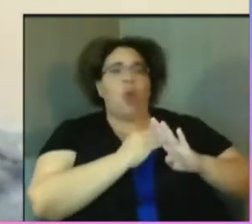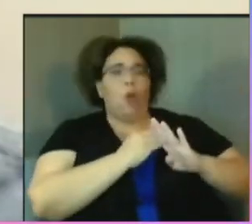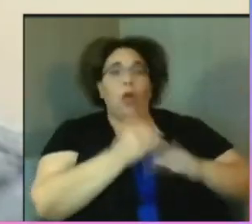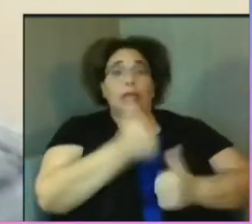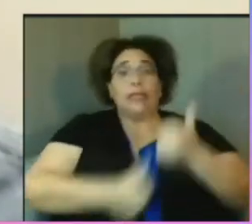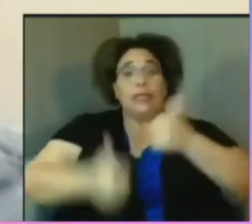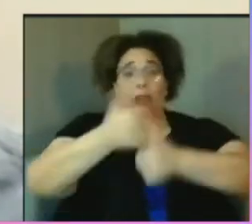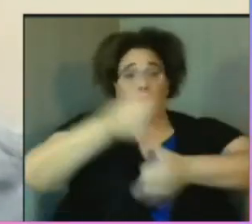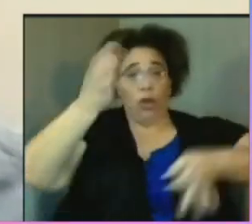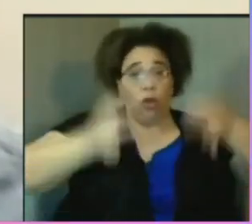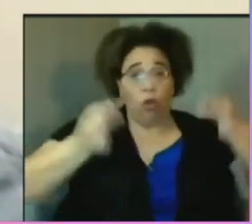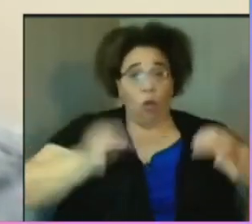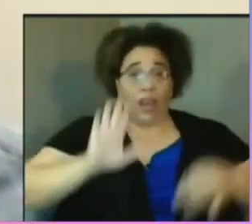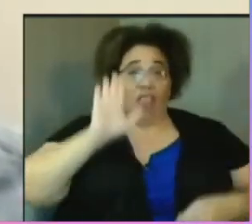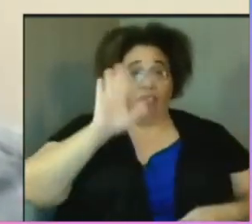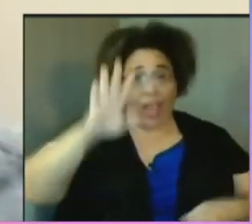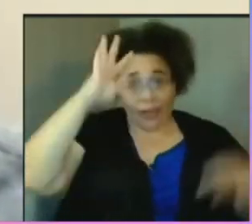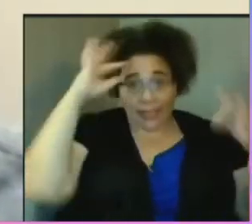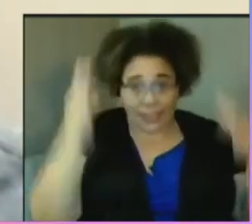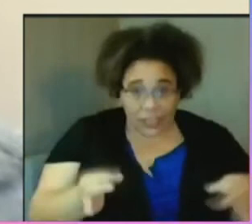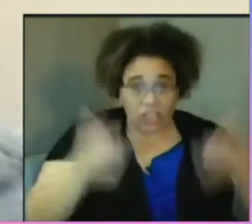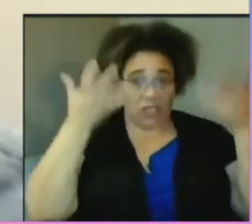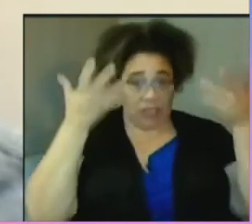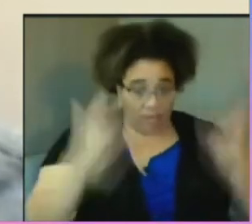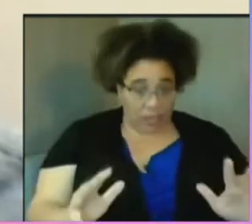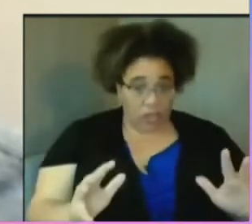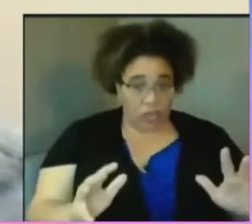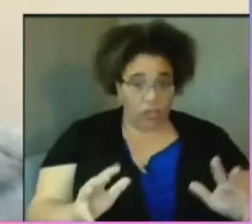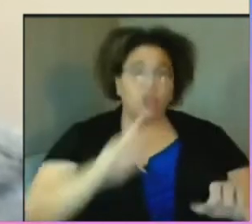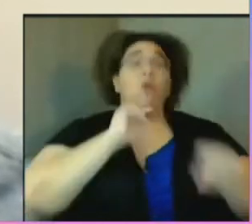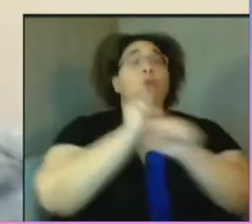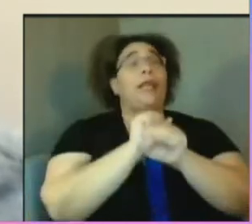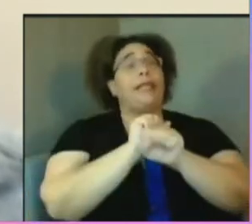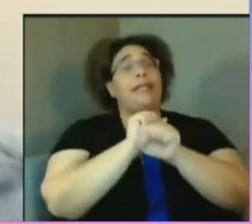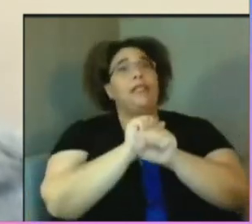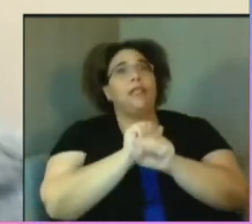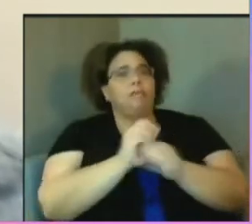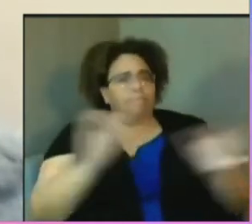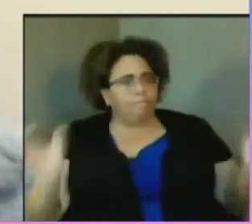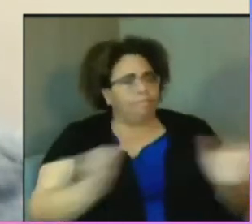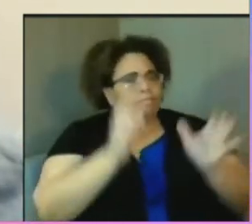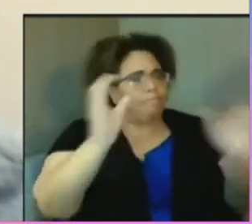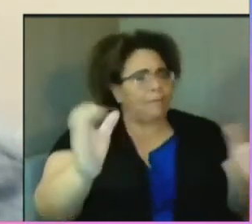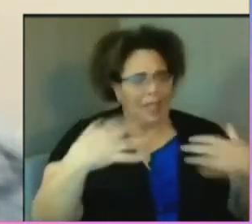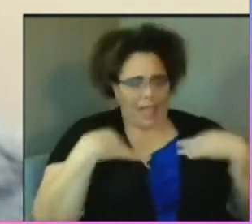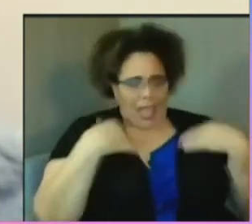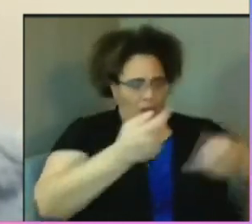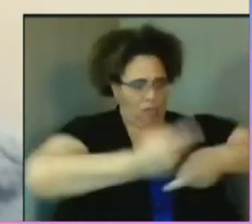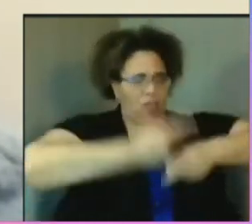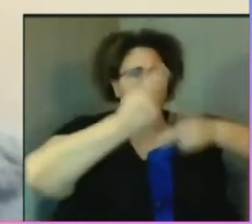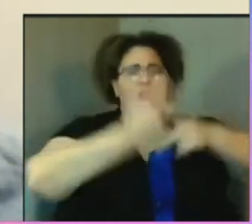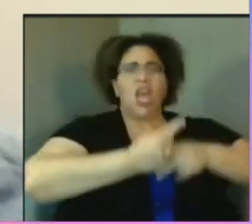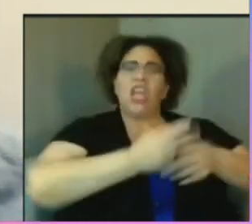so I think that when it comes to enforcing the healthcare rule and the way the Trump administration wants to they absolutely cannot do that.